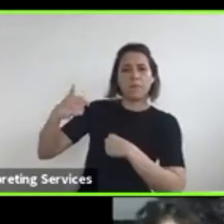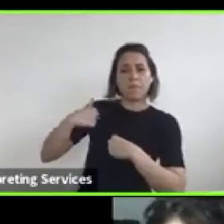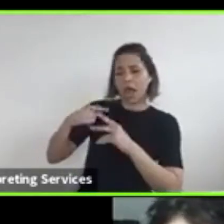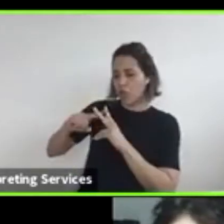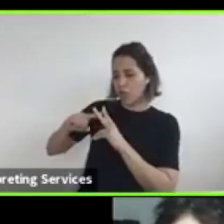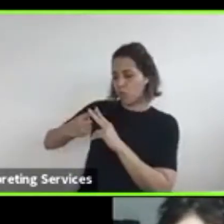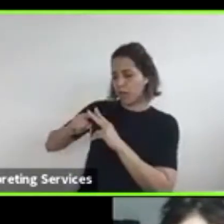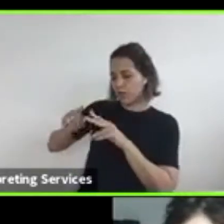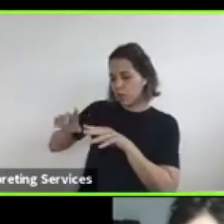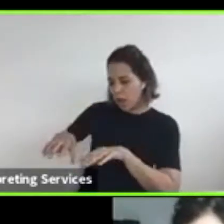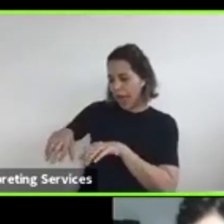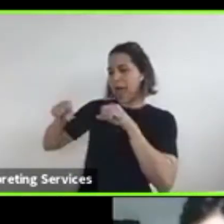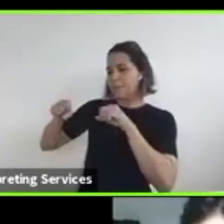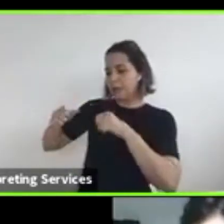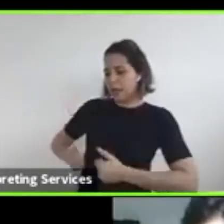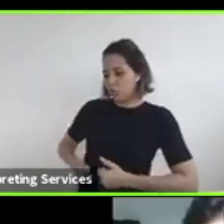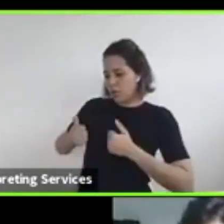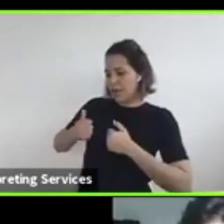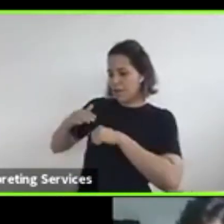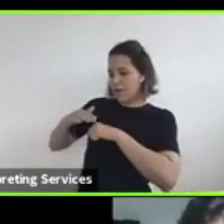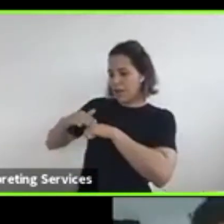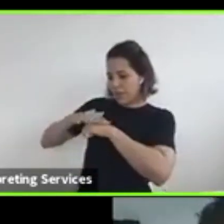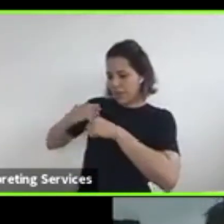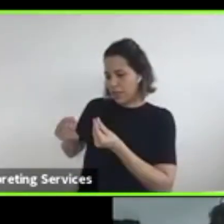AND -- AND WERE. AND SO